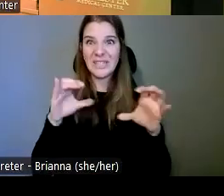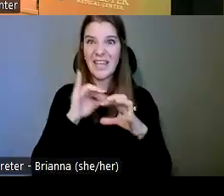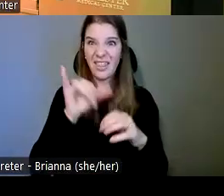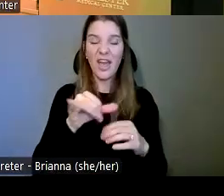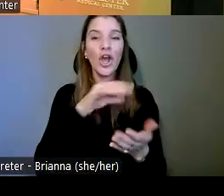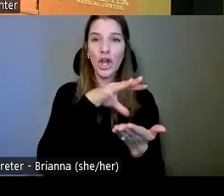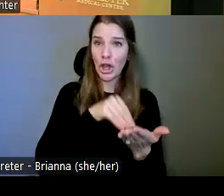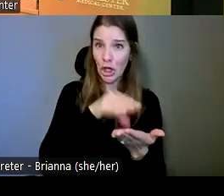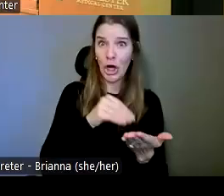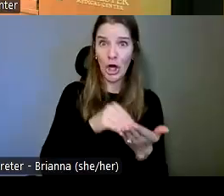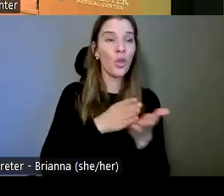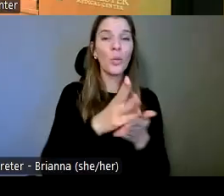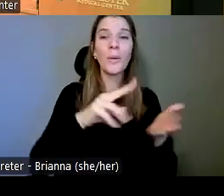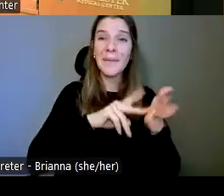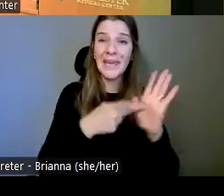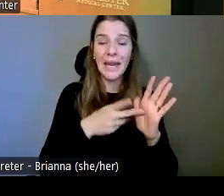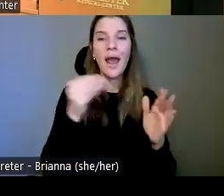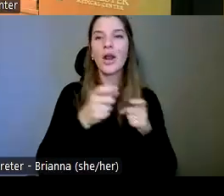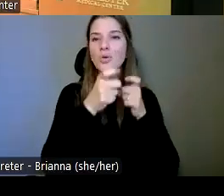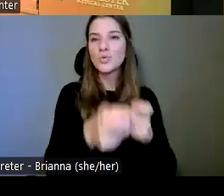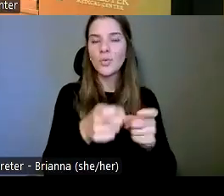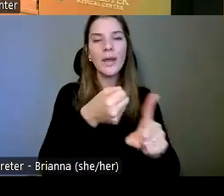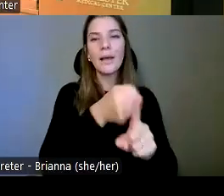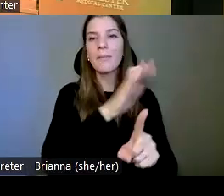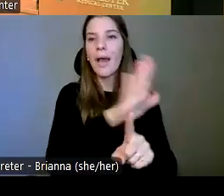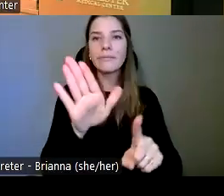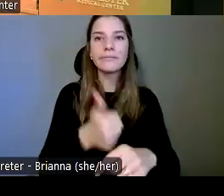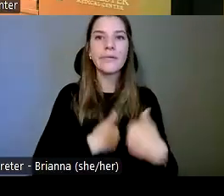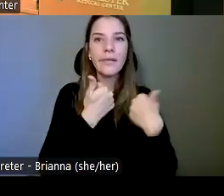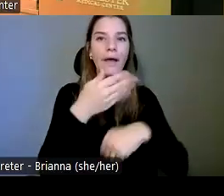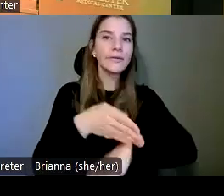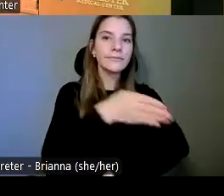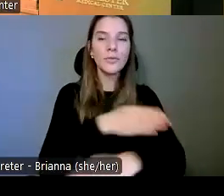meaningfully and contributing to people's lives and to the community health. The second unlock,